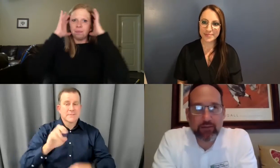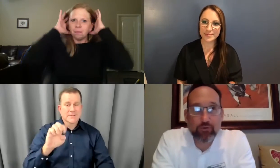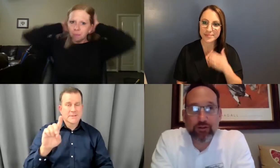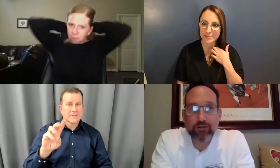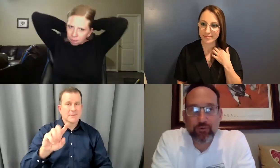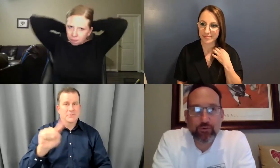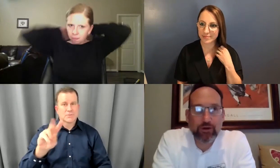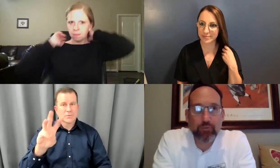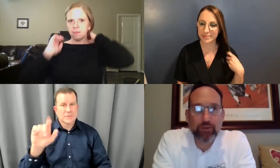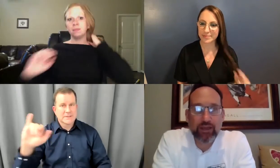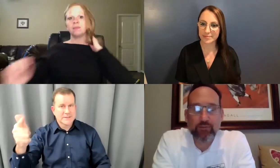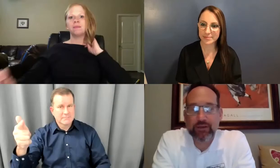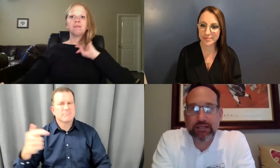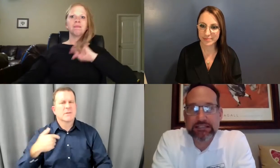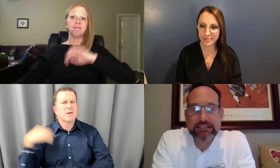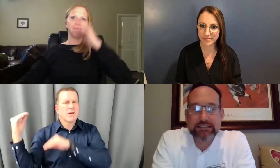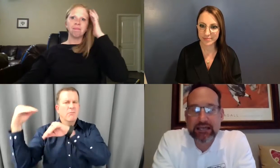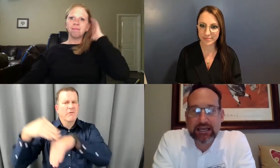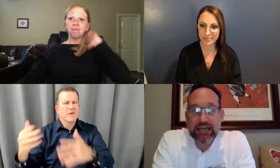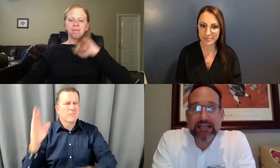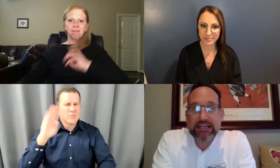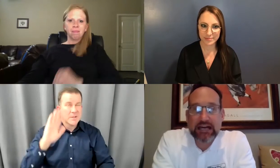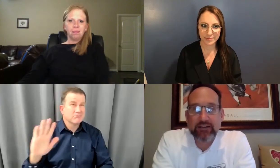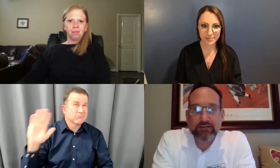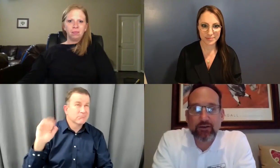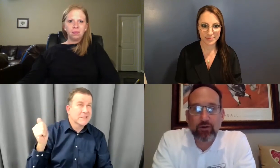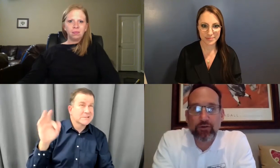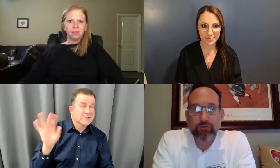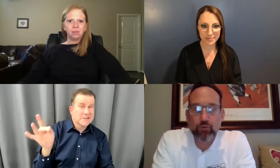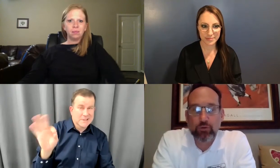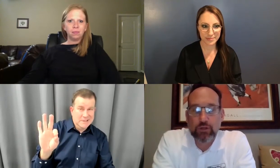I moved here to Birmingham in 1989 to go to law school.